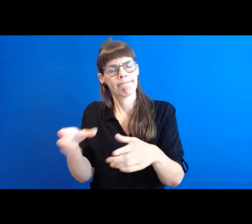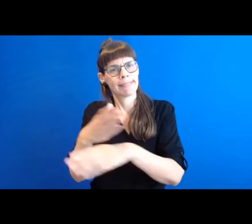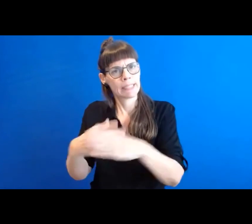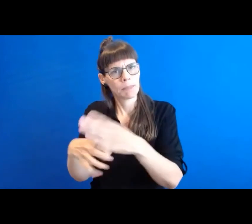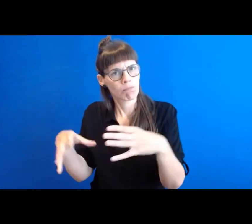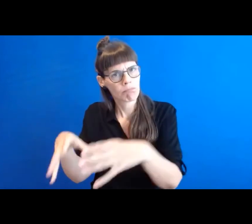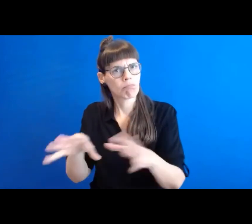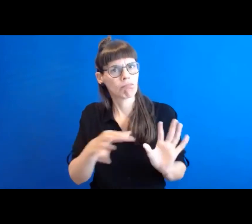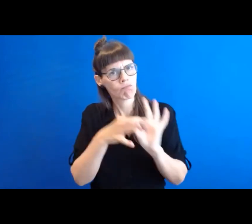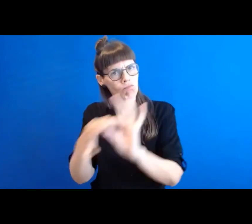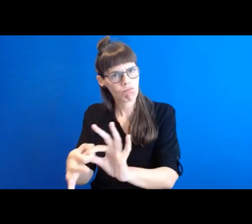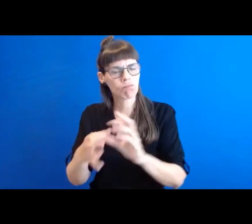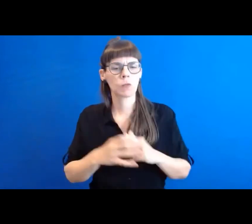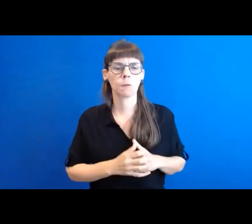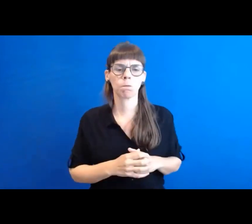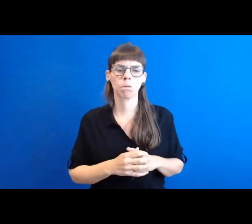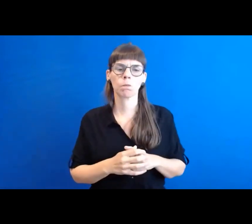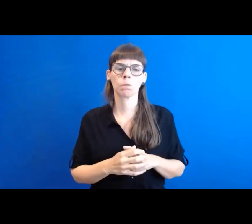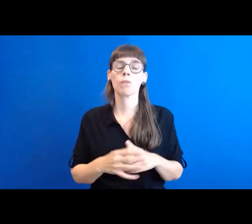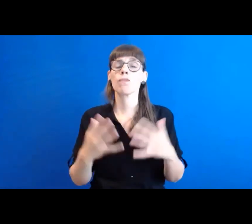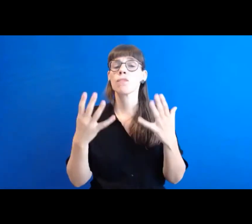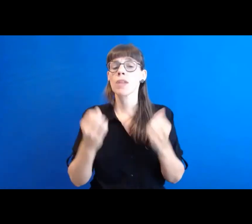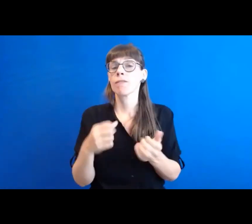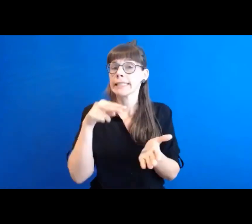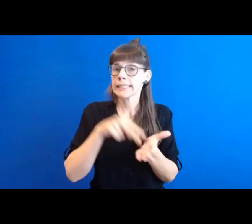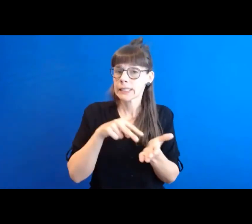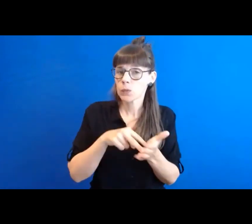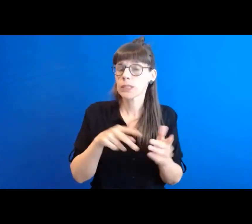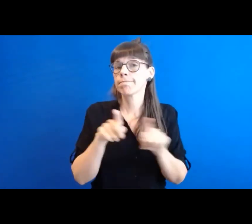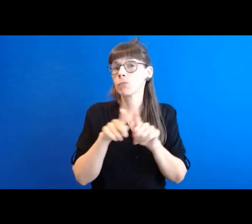humanitarian actors on accessible information, how to reach persons with